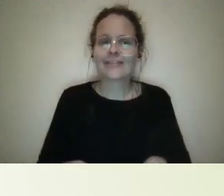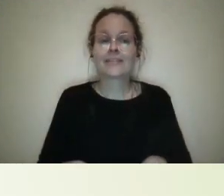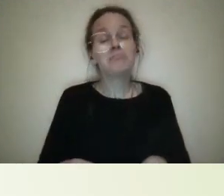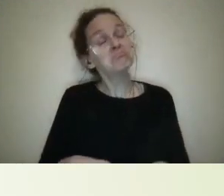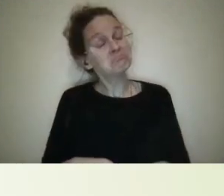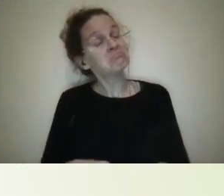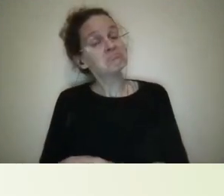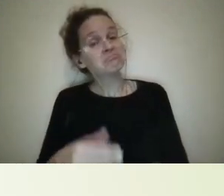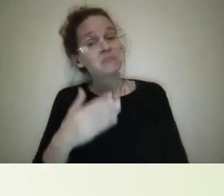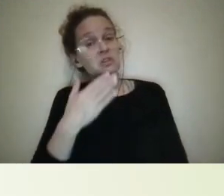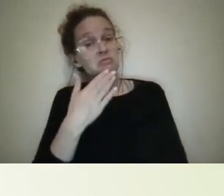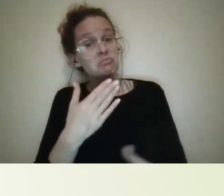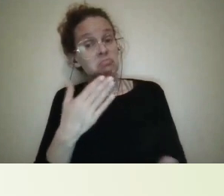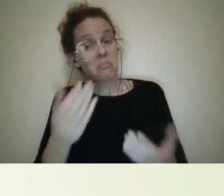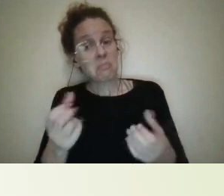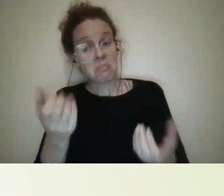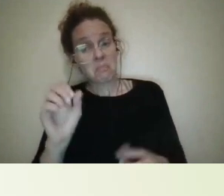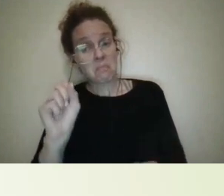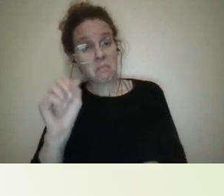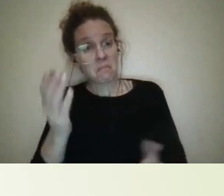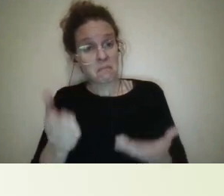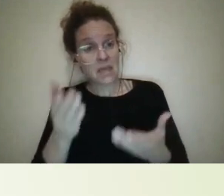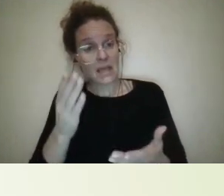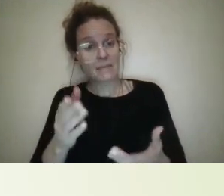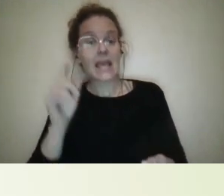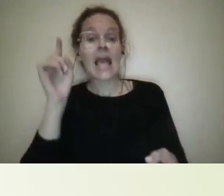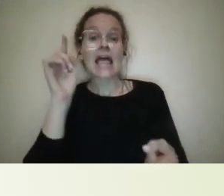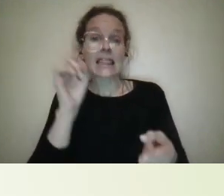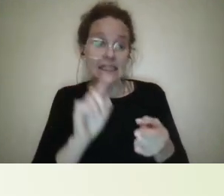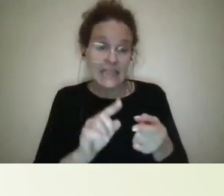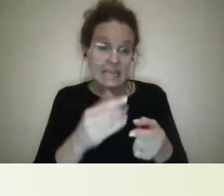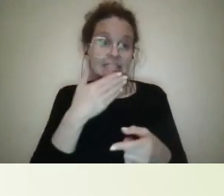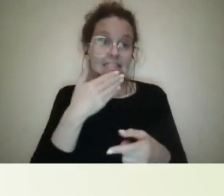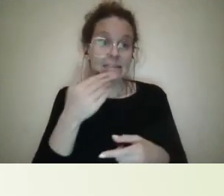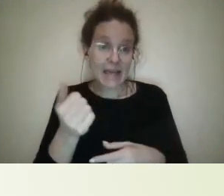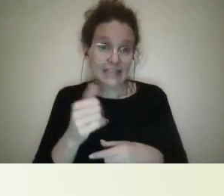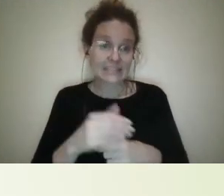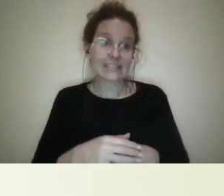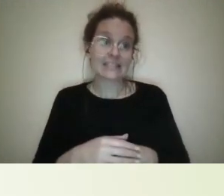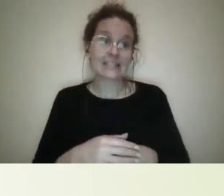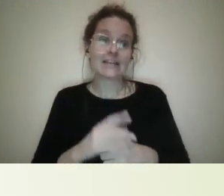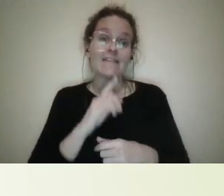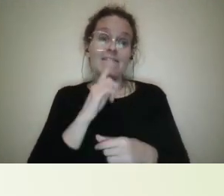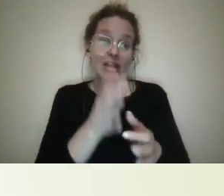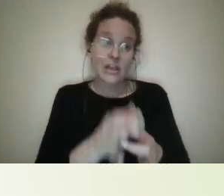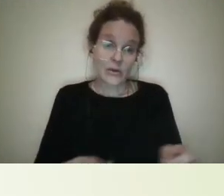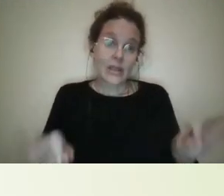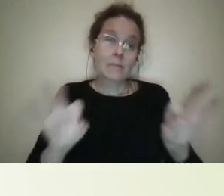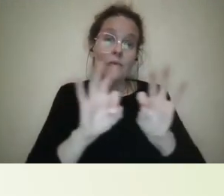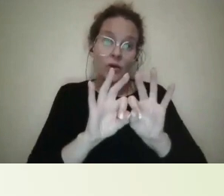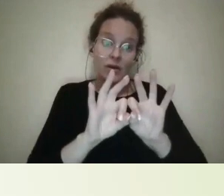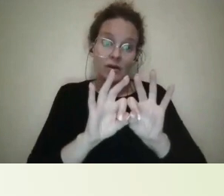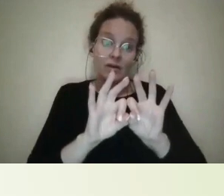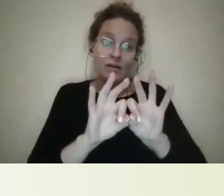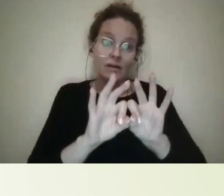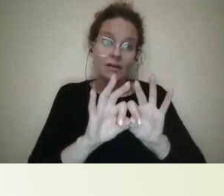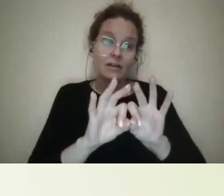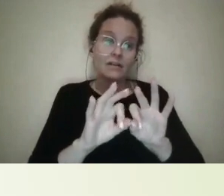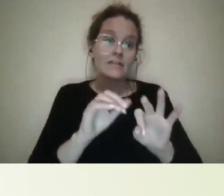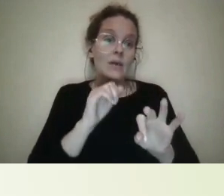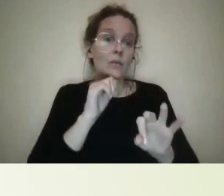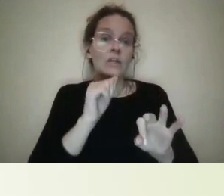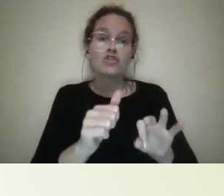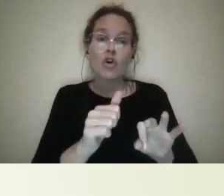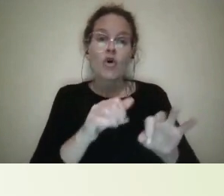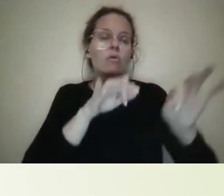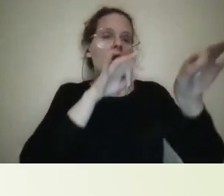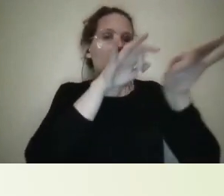Again, less is best. It's very important that we not overexplain everything. You